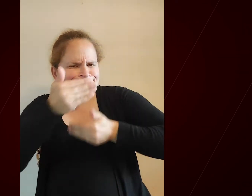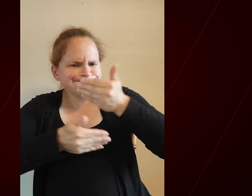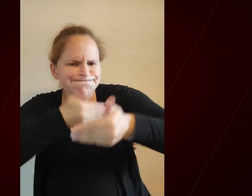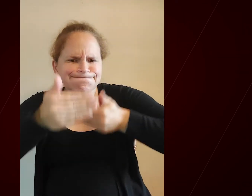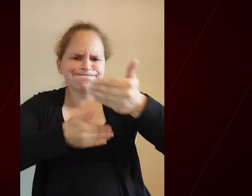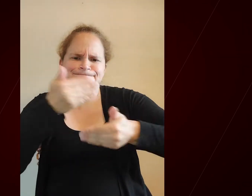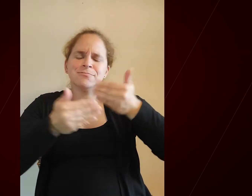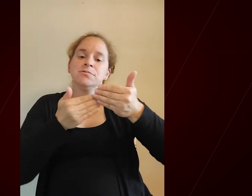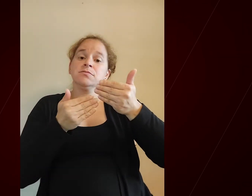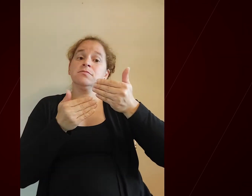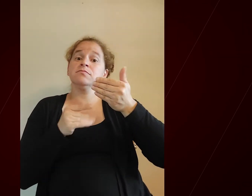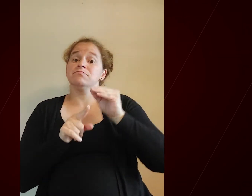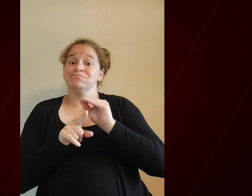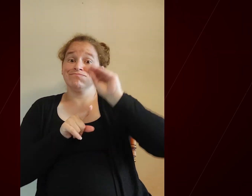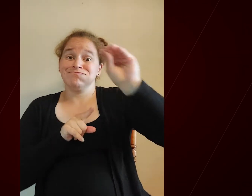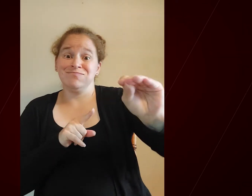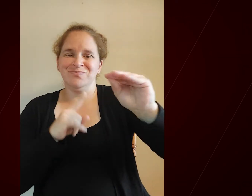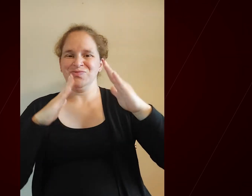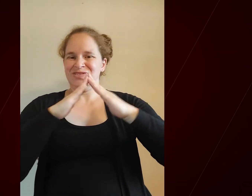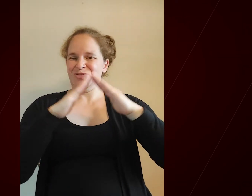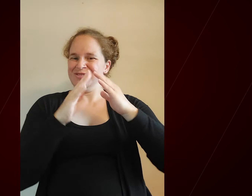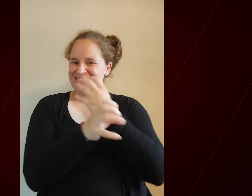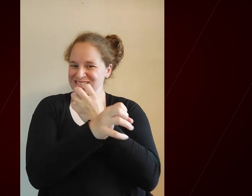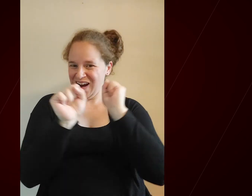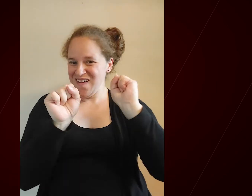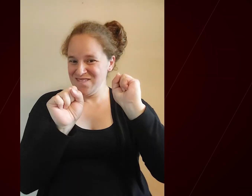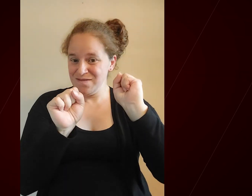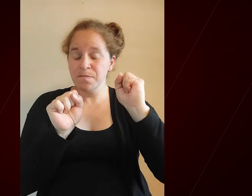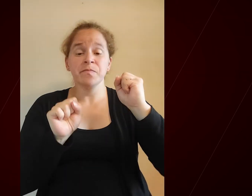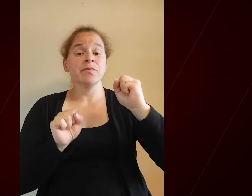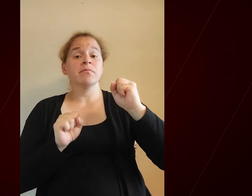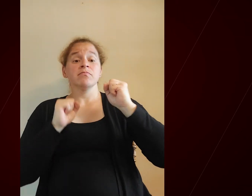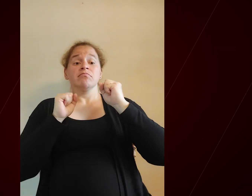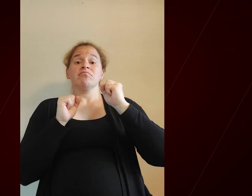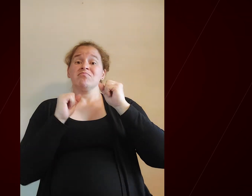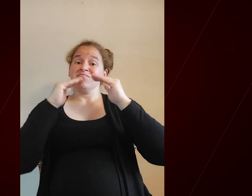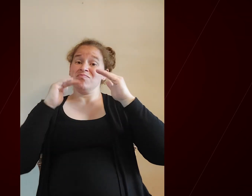help with procedures, and find them a safe shelter to stay at.